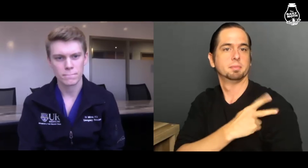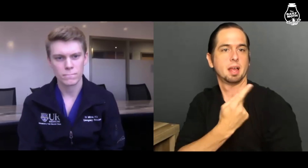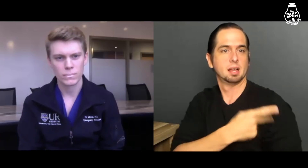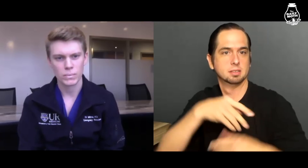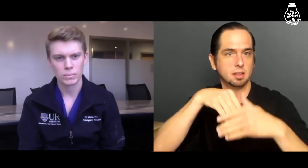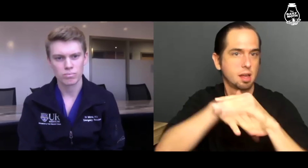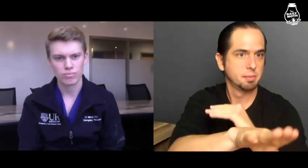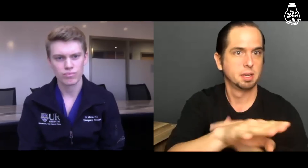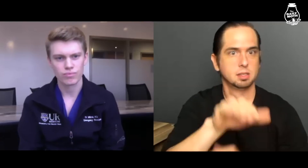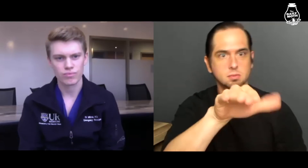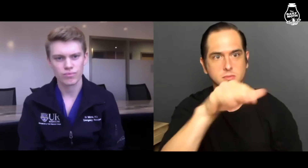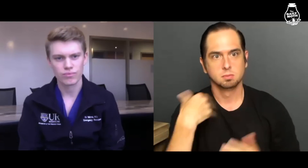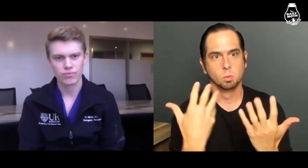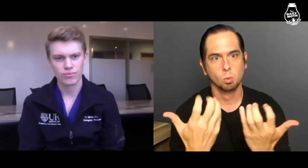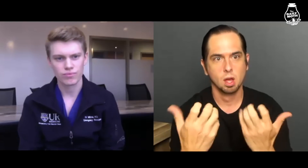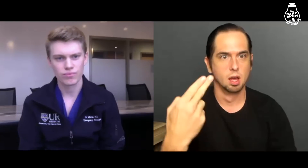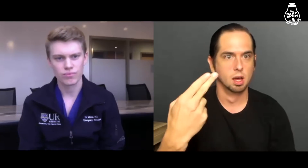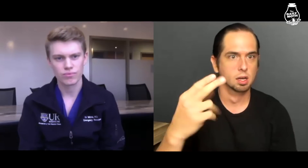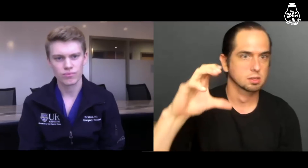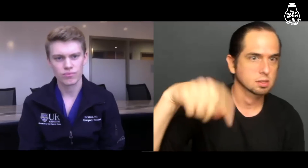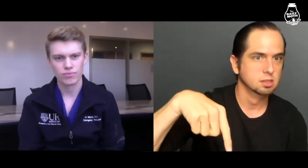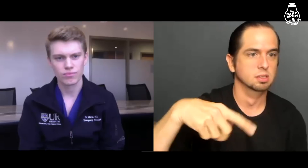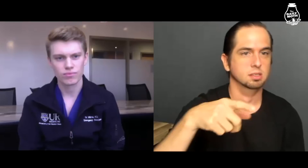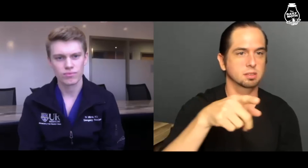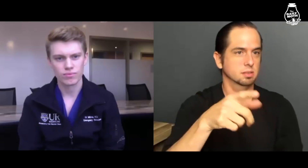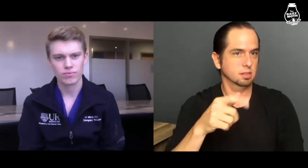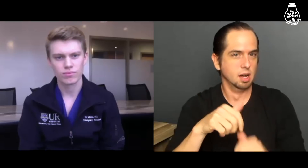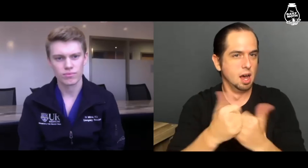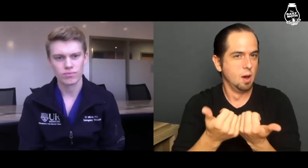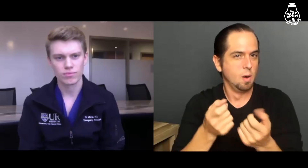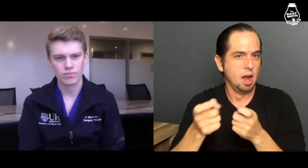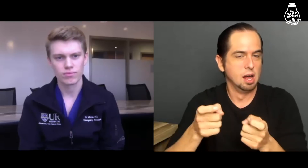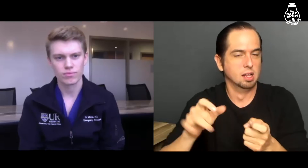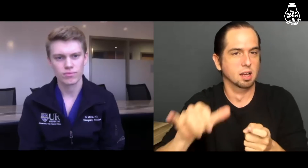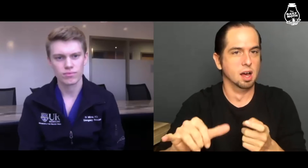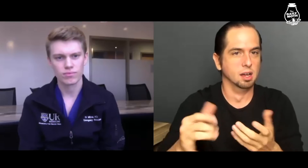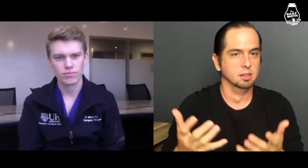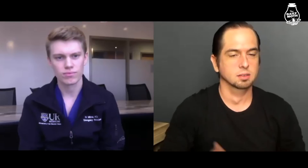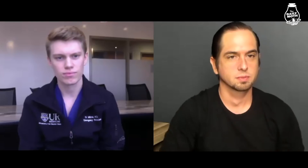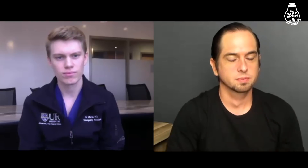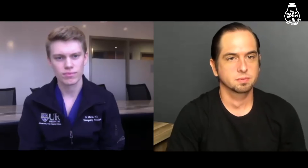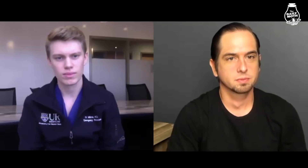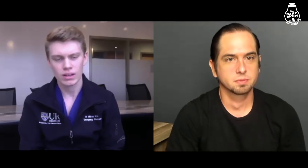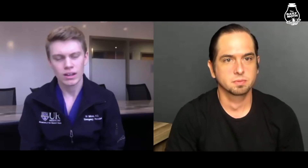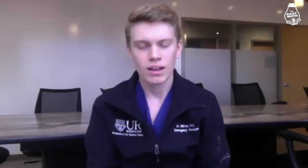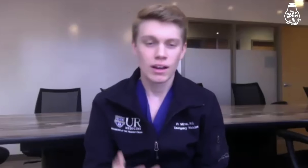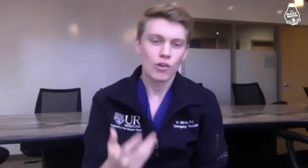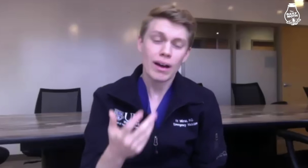Do patients come in and ask for HCQ? How do you handle that?